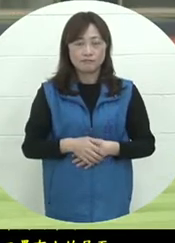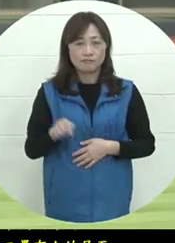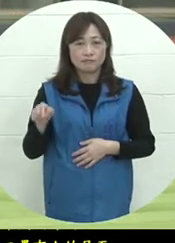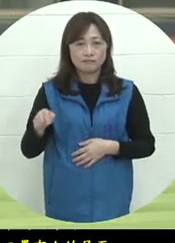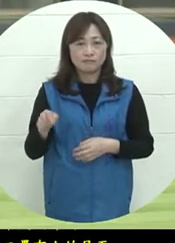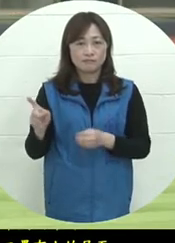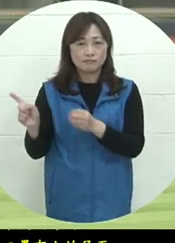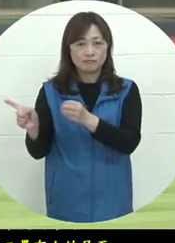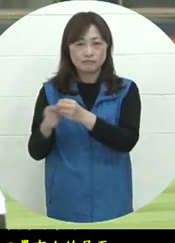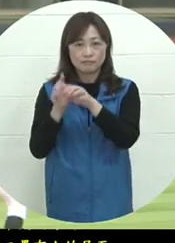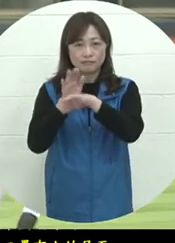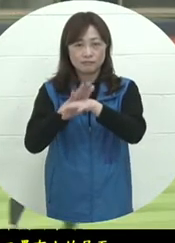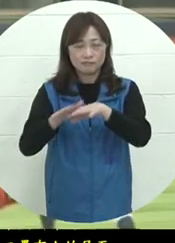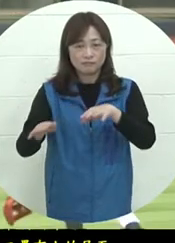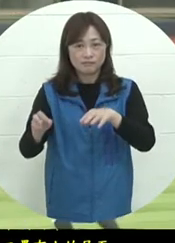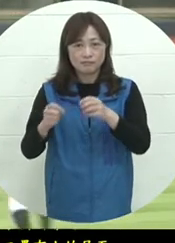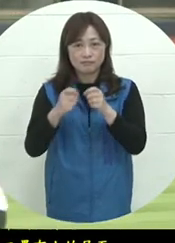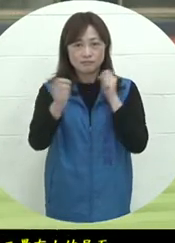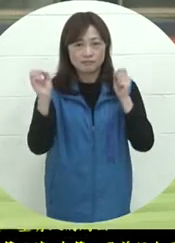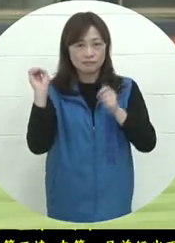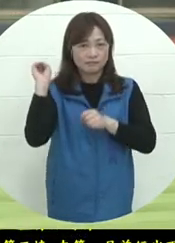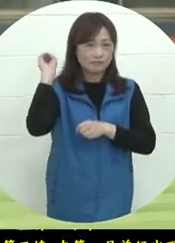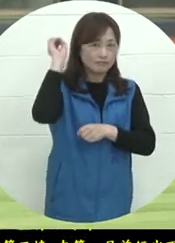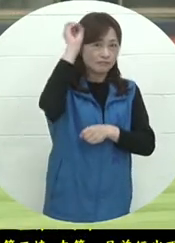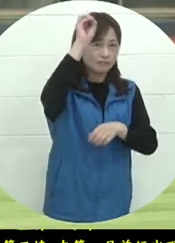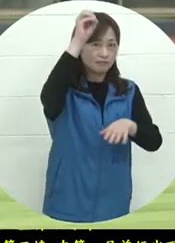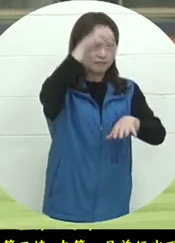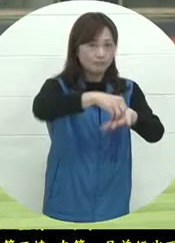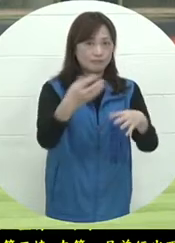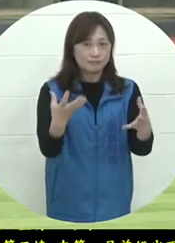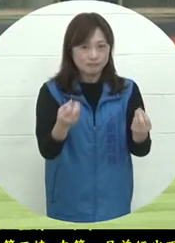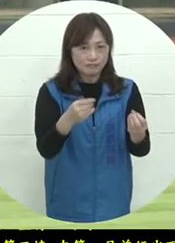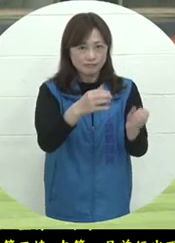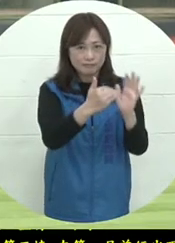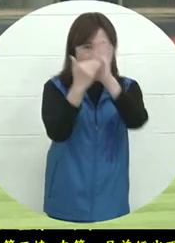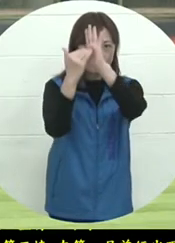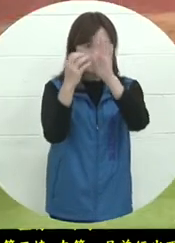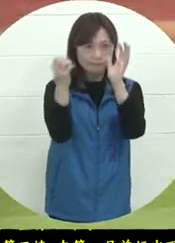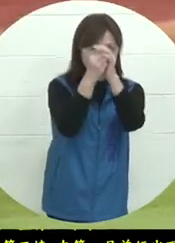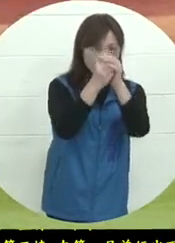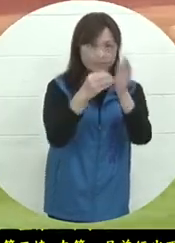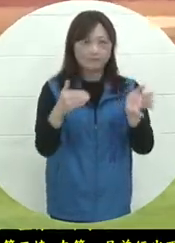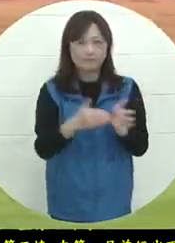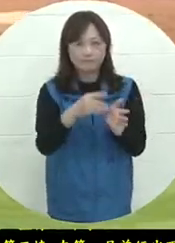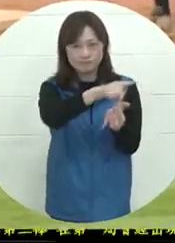a long pass landed at home plate. Wow, it was another beautiful change ball.